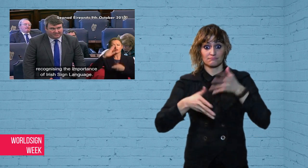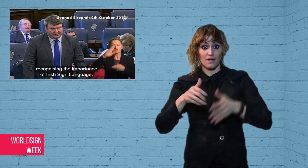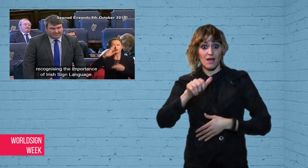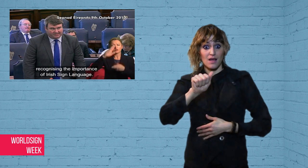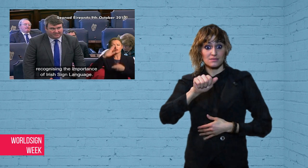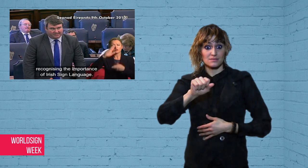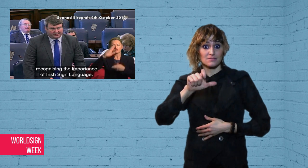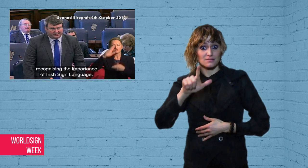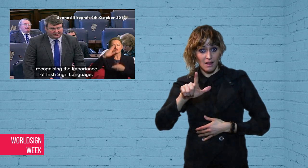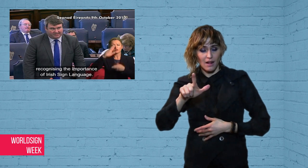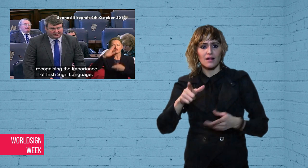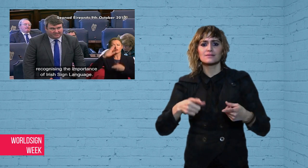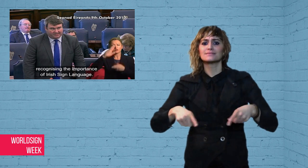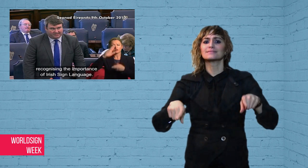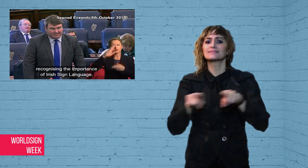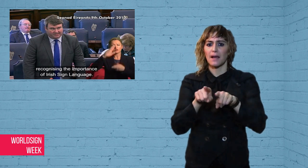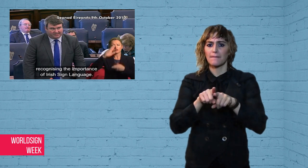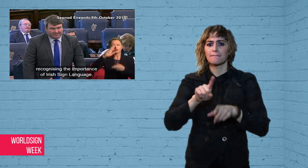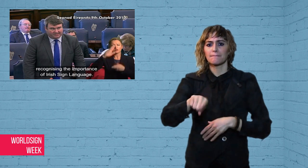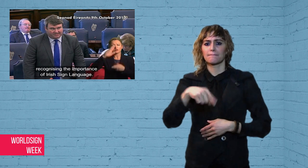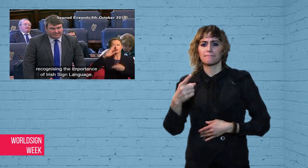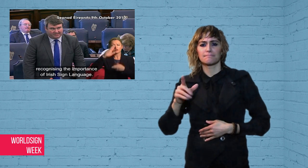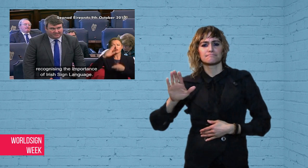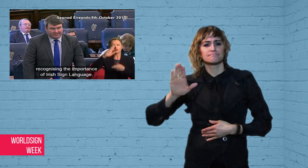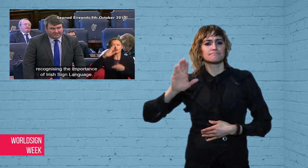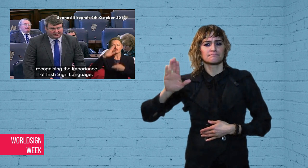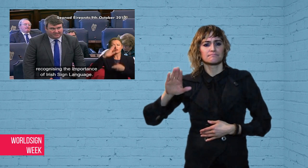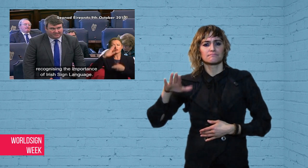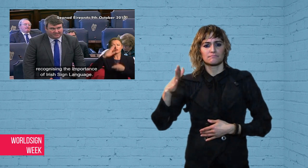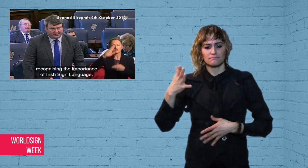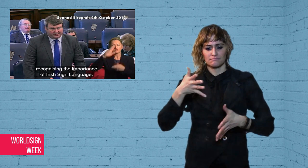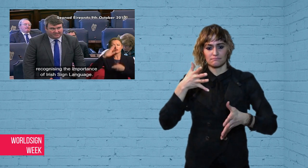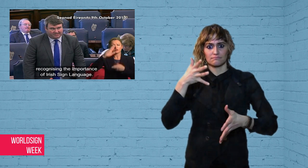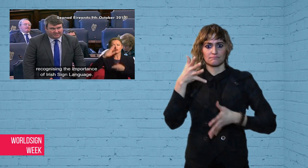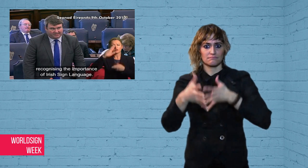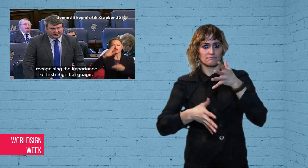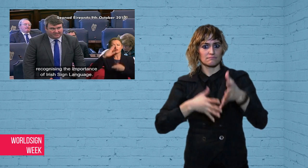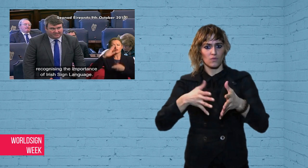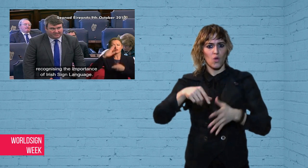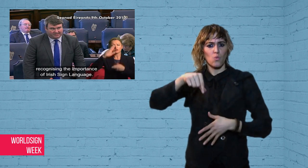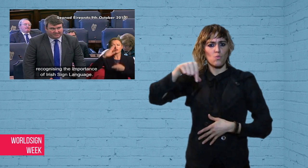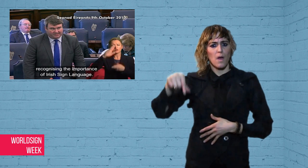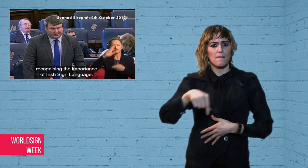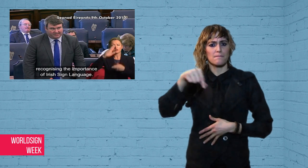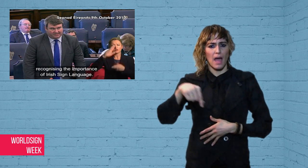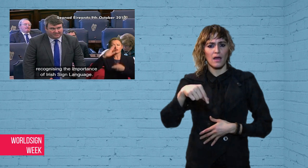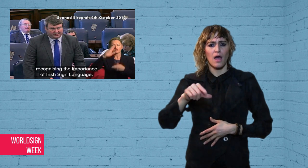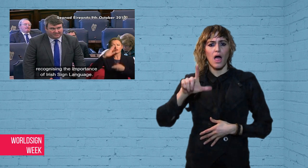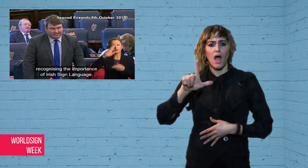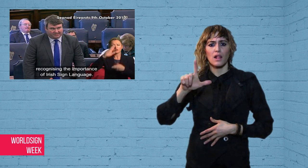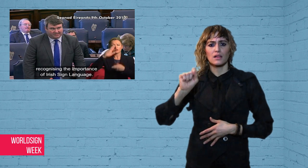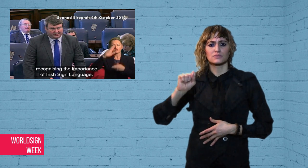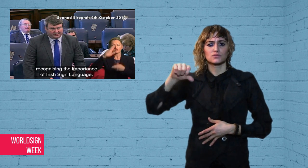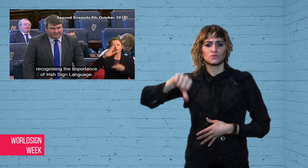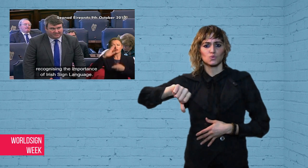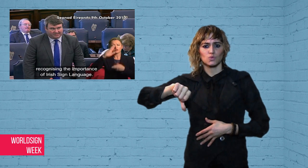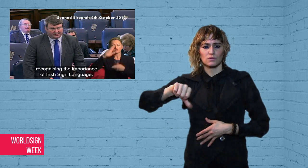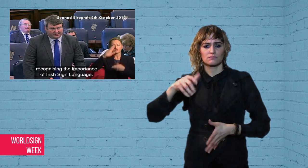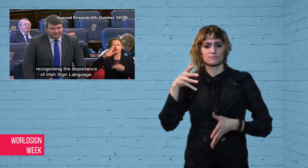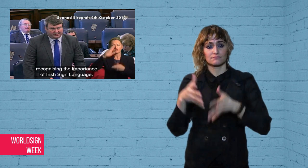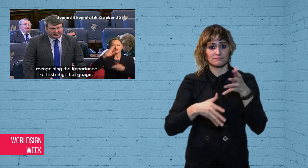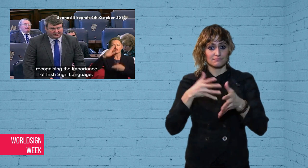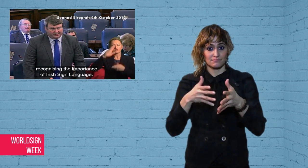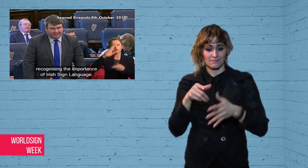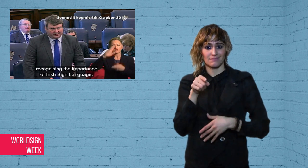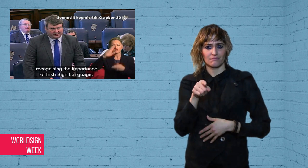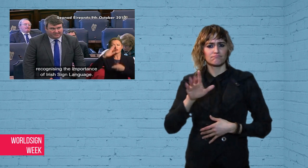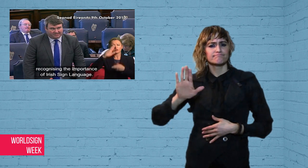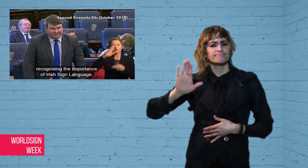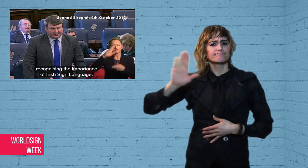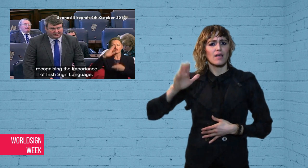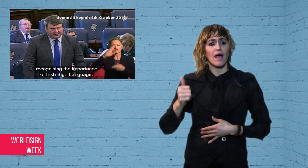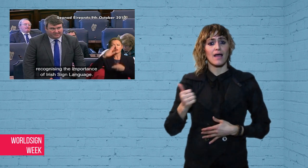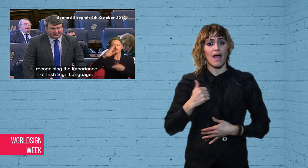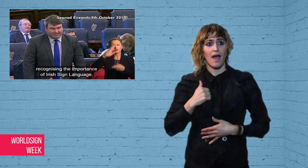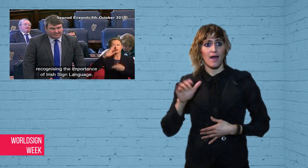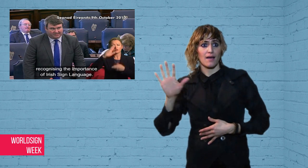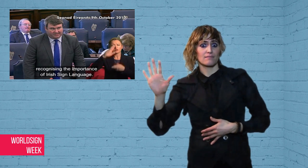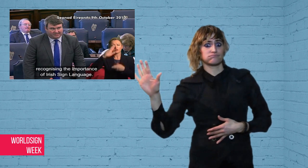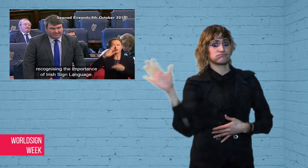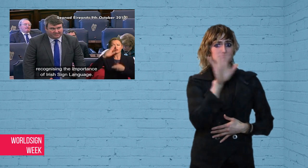This also applies to la Langue des Signes Quebecoise (LSQ),